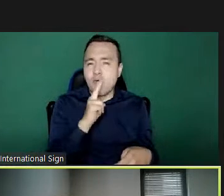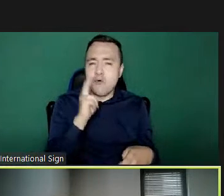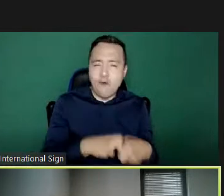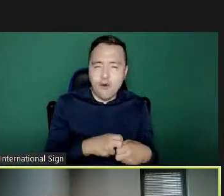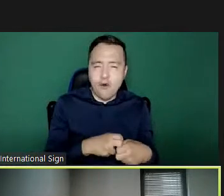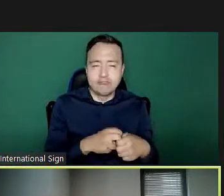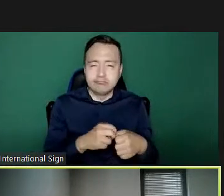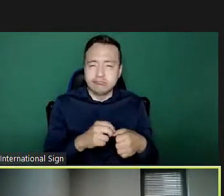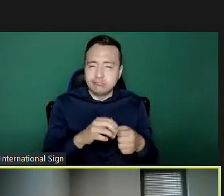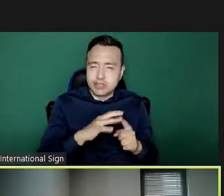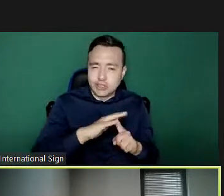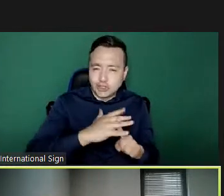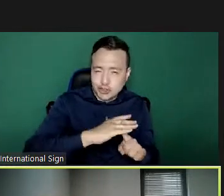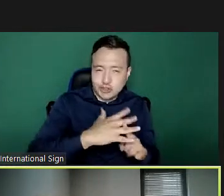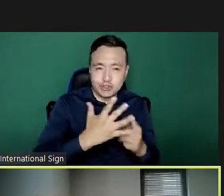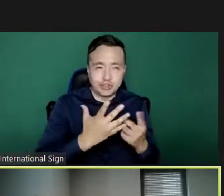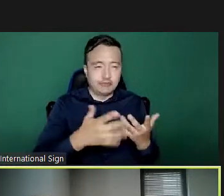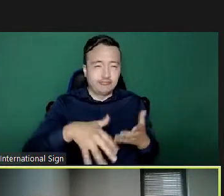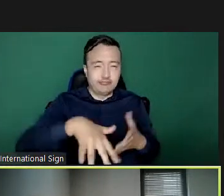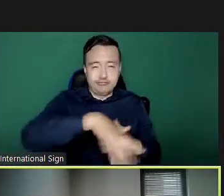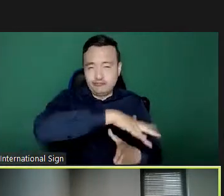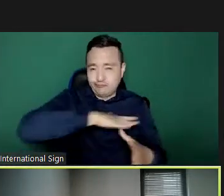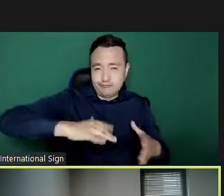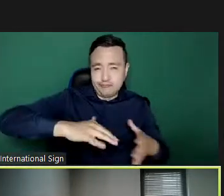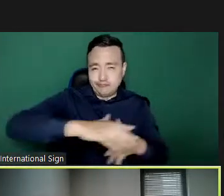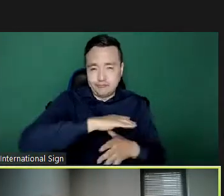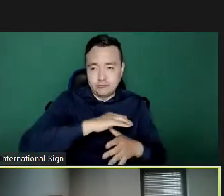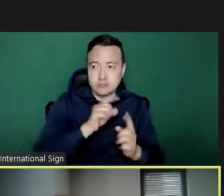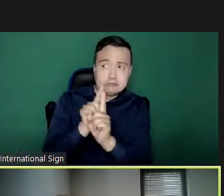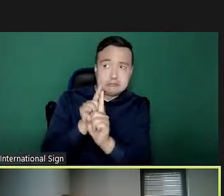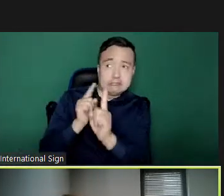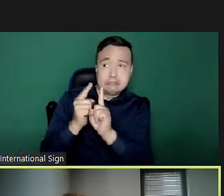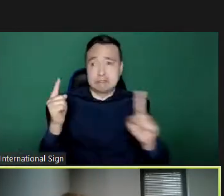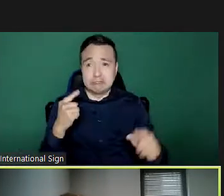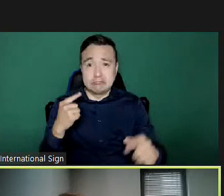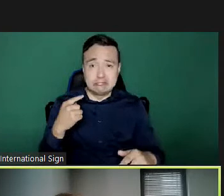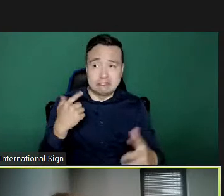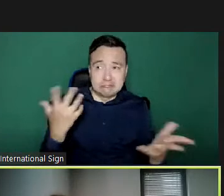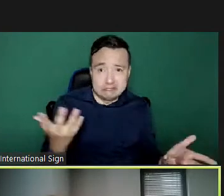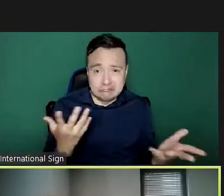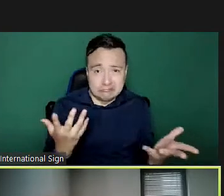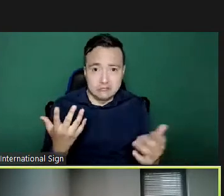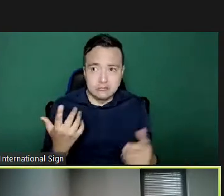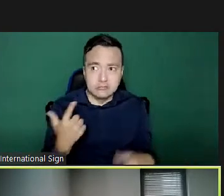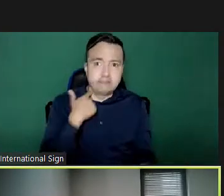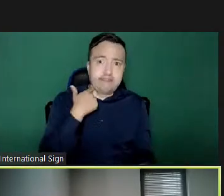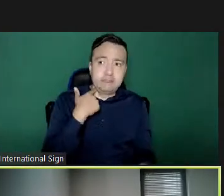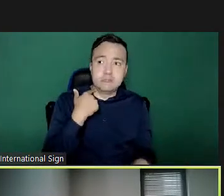are less likely to get good quality care than other